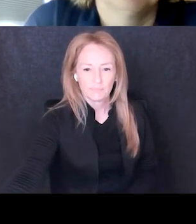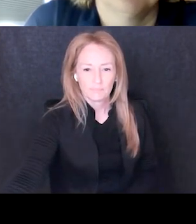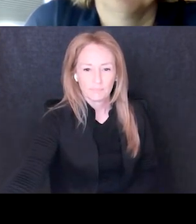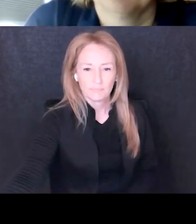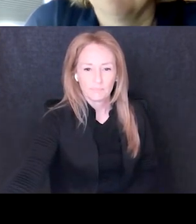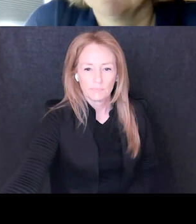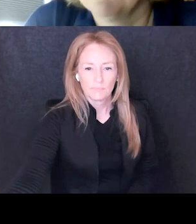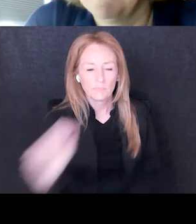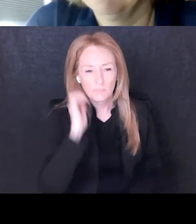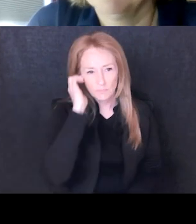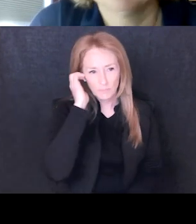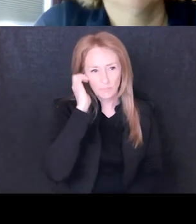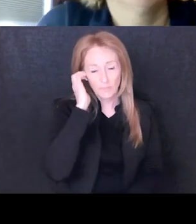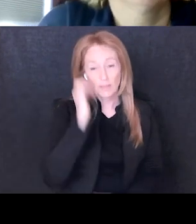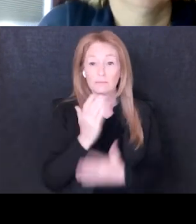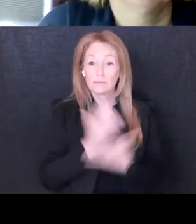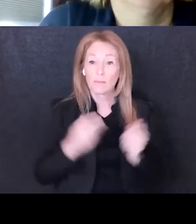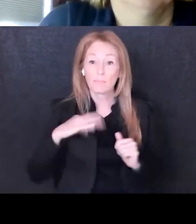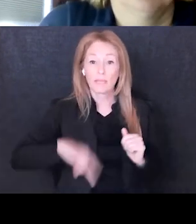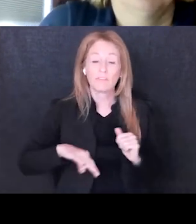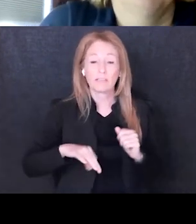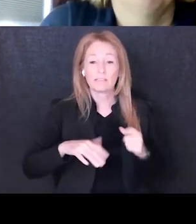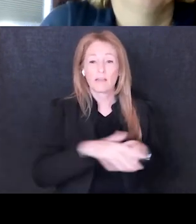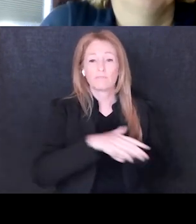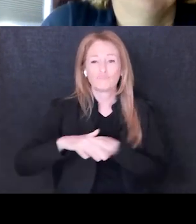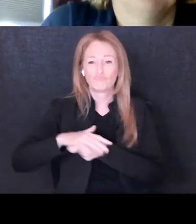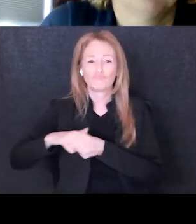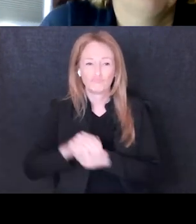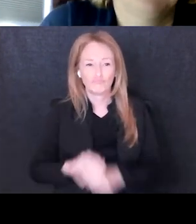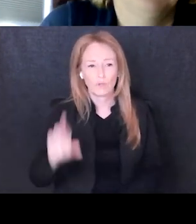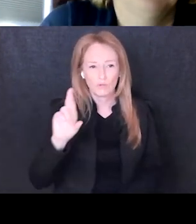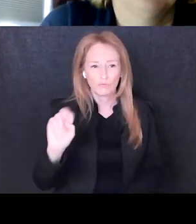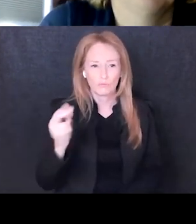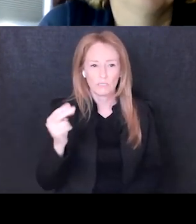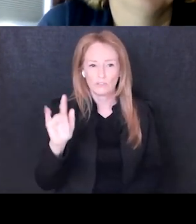SO LASTLY I WILL GO OVER BENEFITS WE THINK THERE ARE MANY.